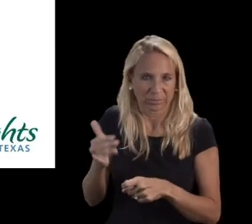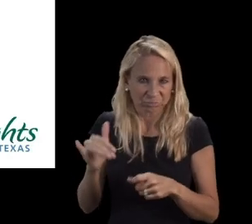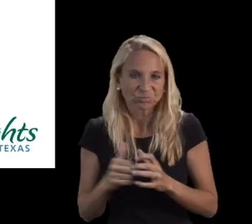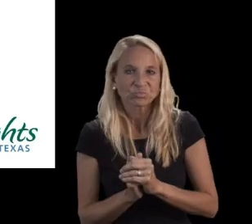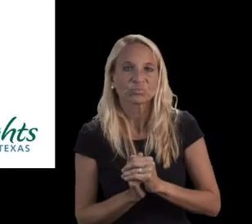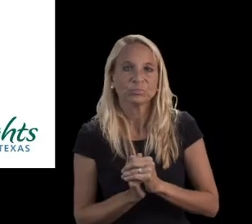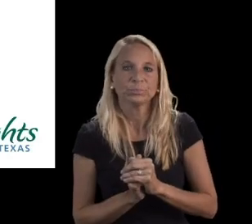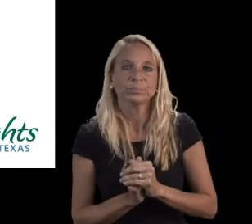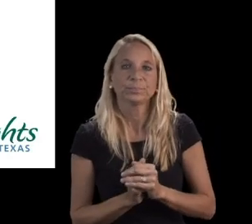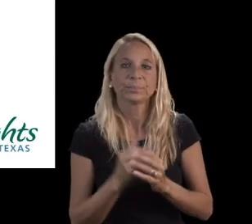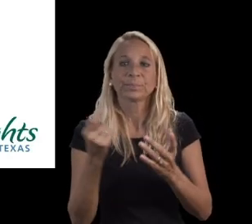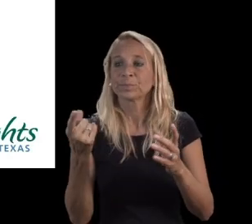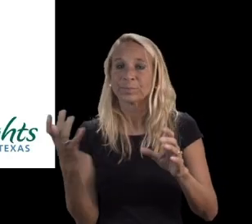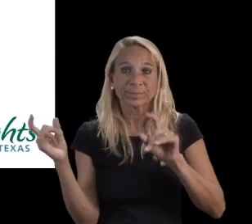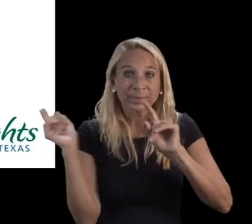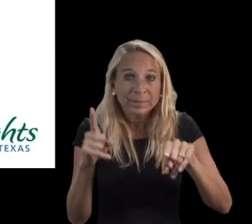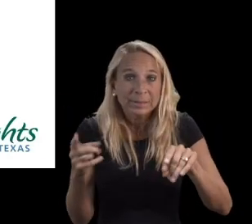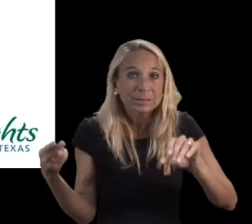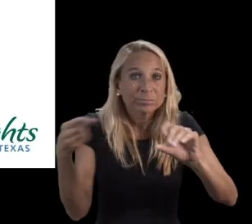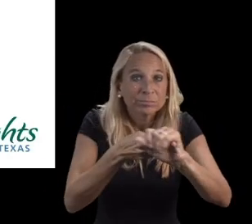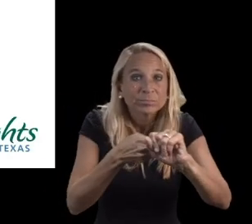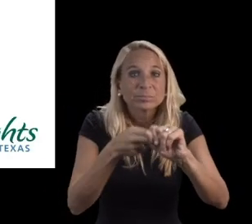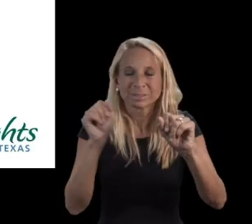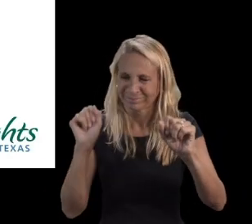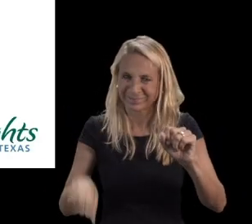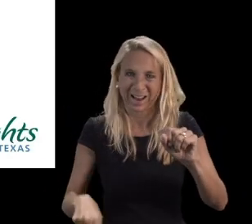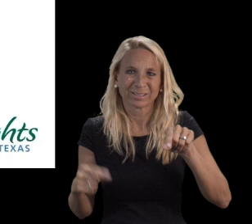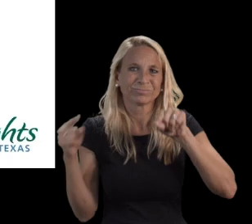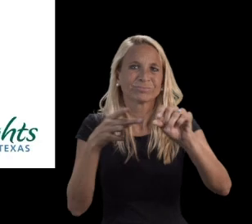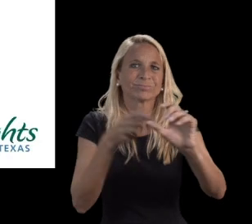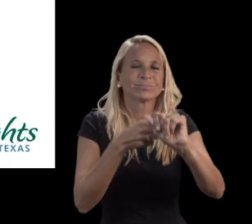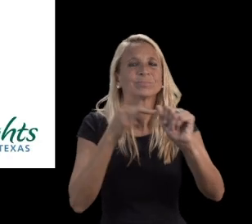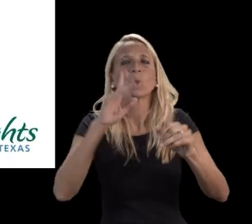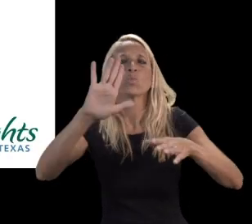If they want their attendant to participate, their attendant can participate.